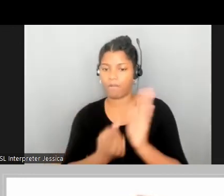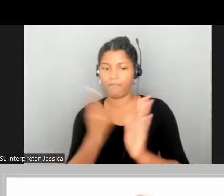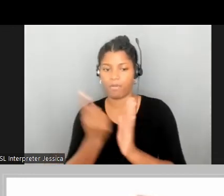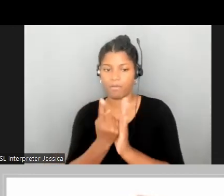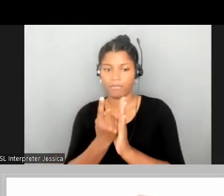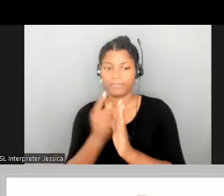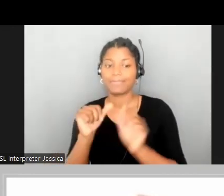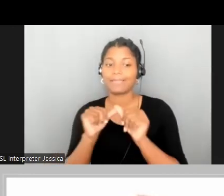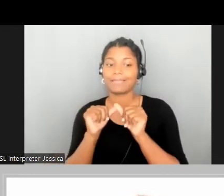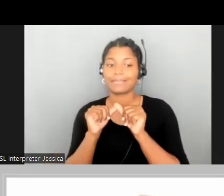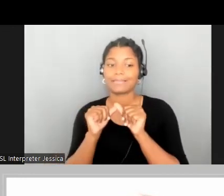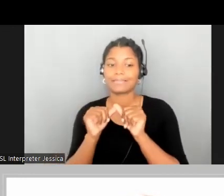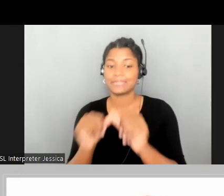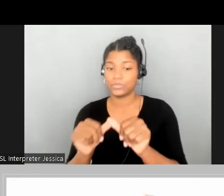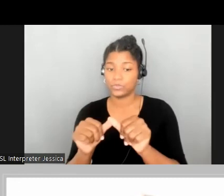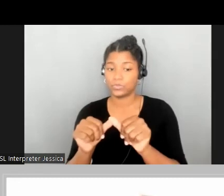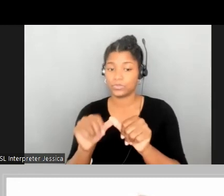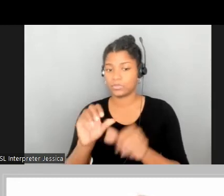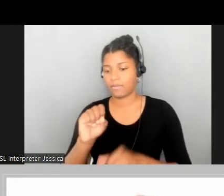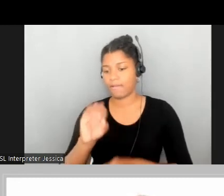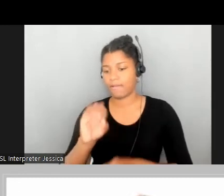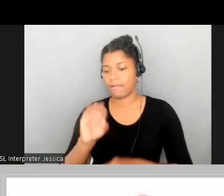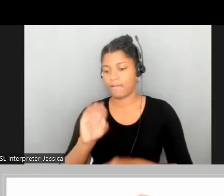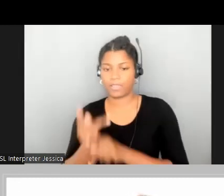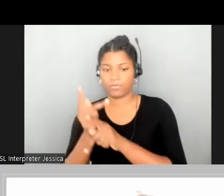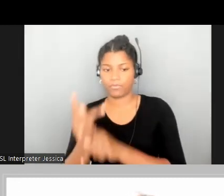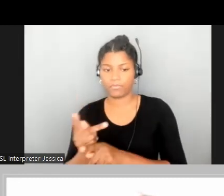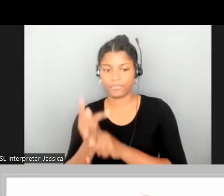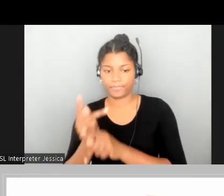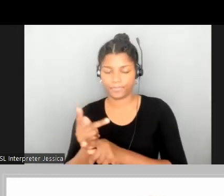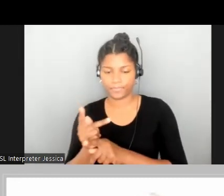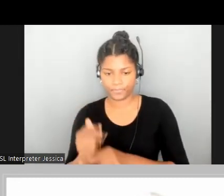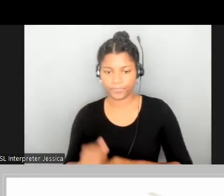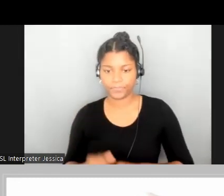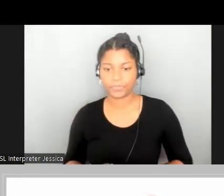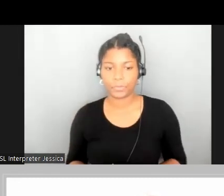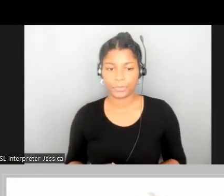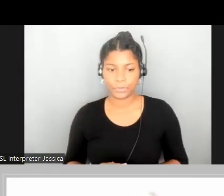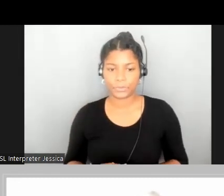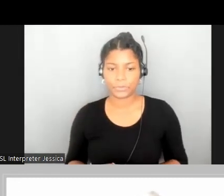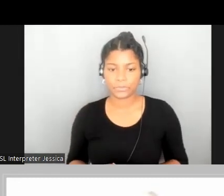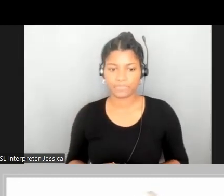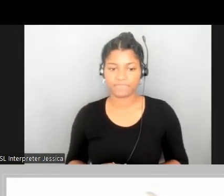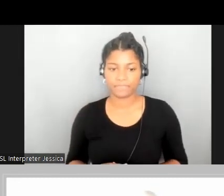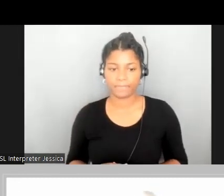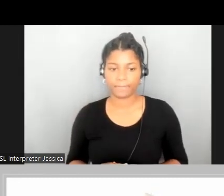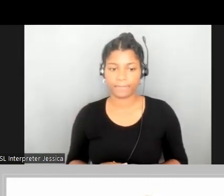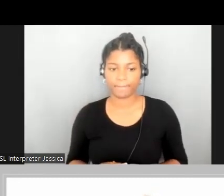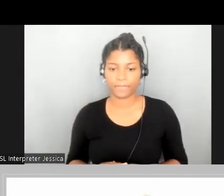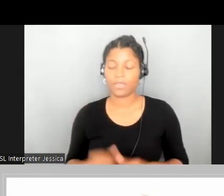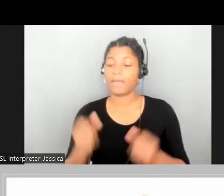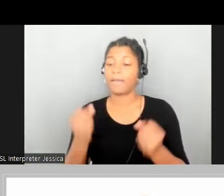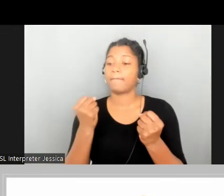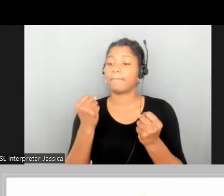The homeless network has developed continuums of care for several years since like the ‘70s.